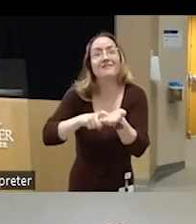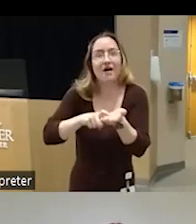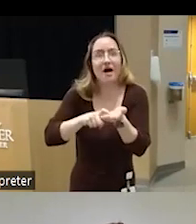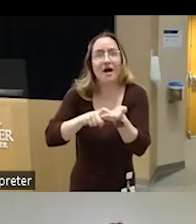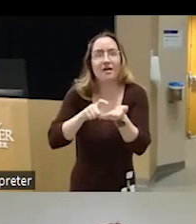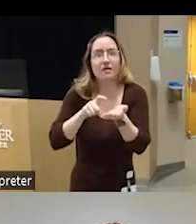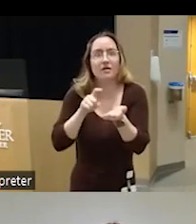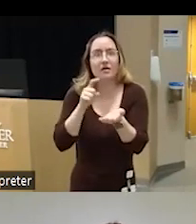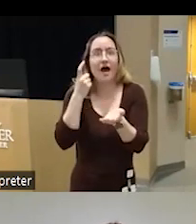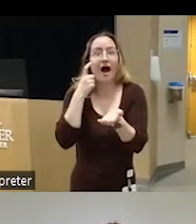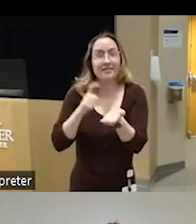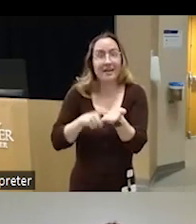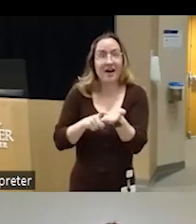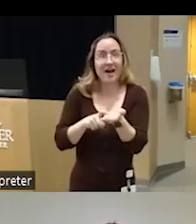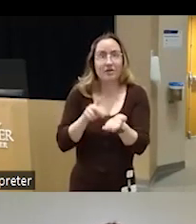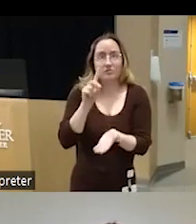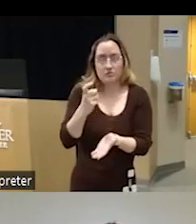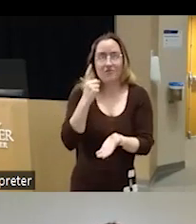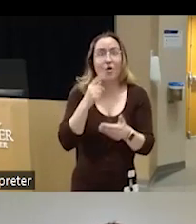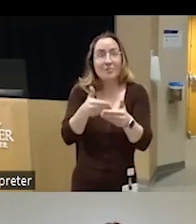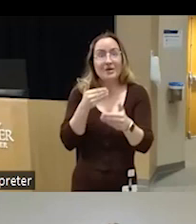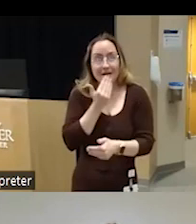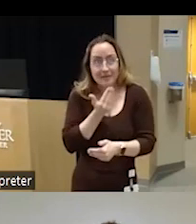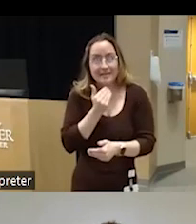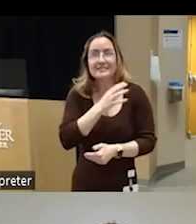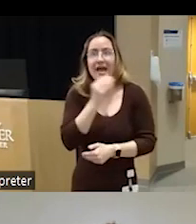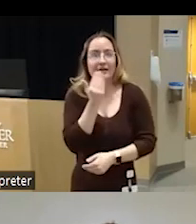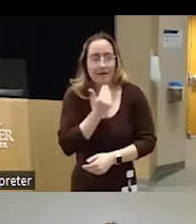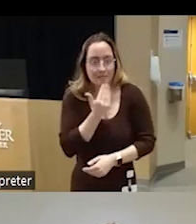Diagnostic variable for prediabetes and diabetes we should measure that also.